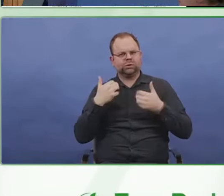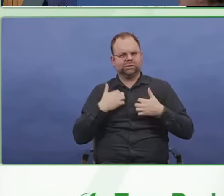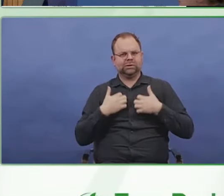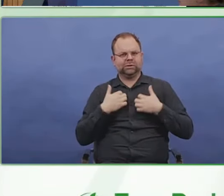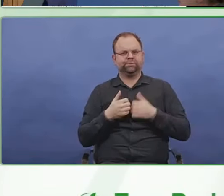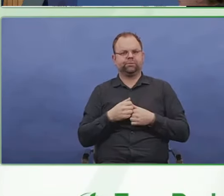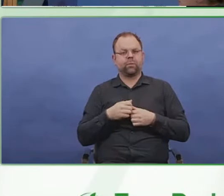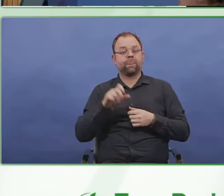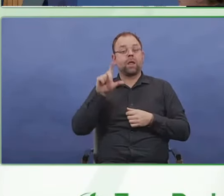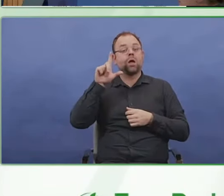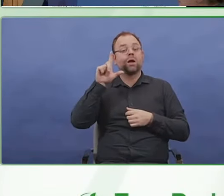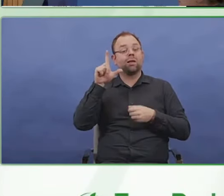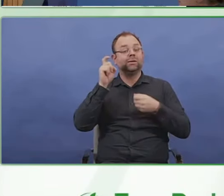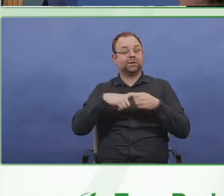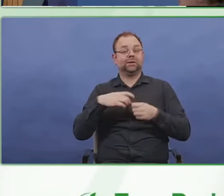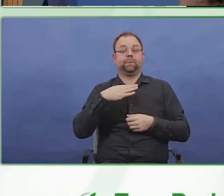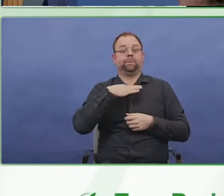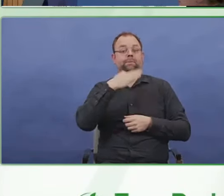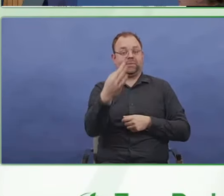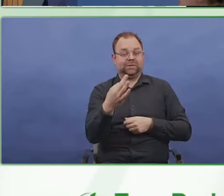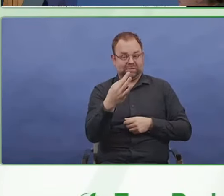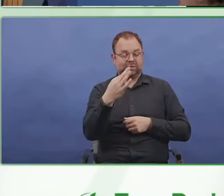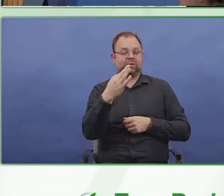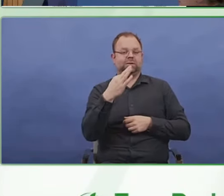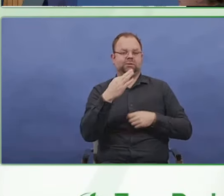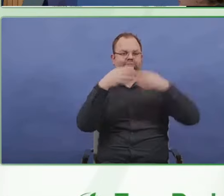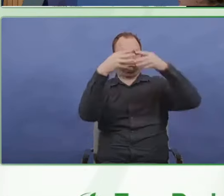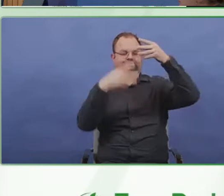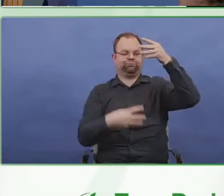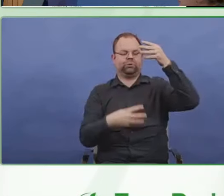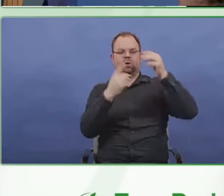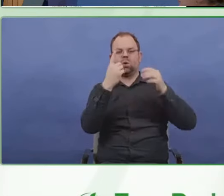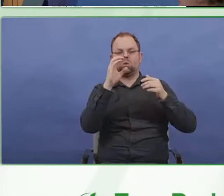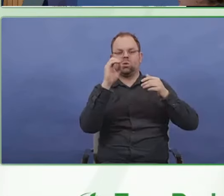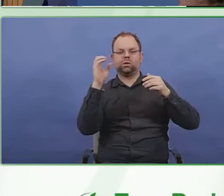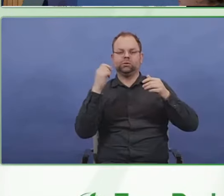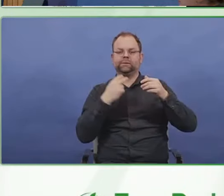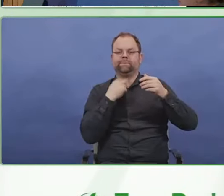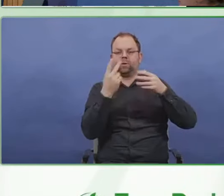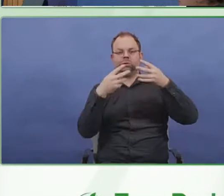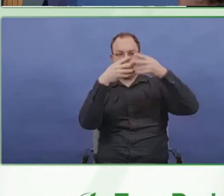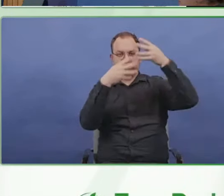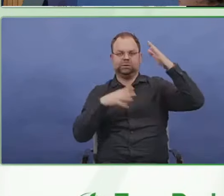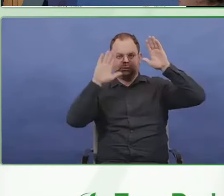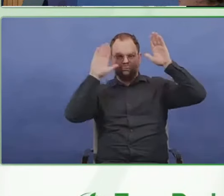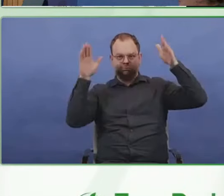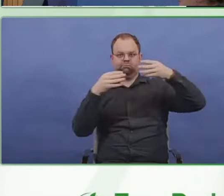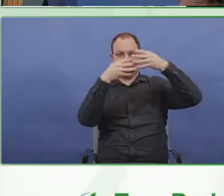these wonderful leaders can talk. This slide is already outdated, since we have nine different